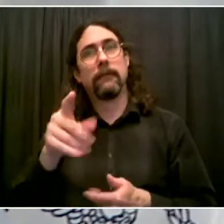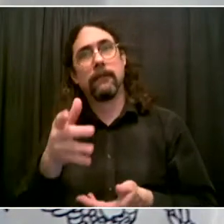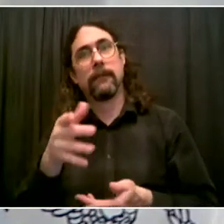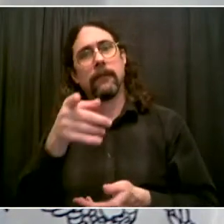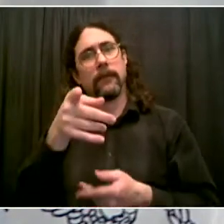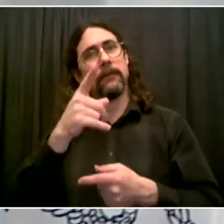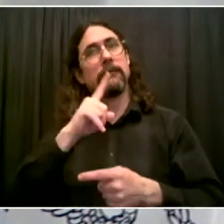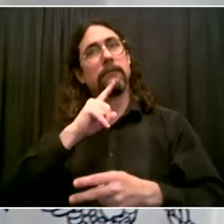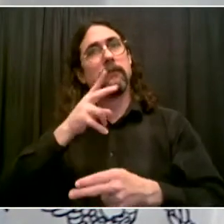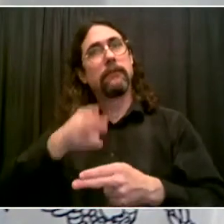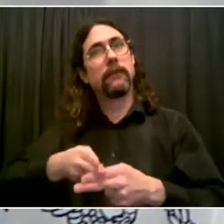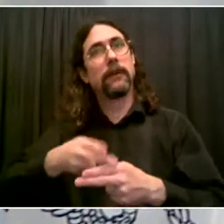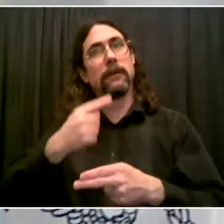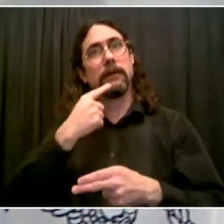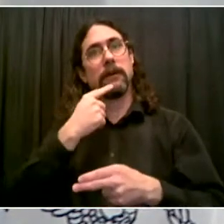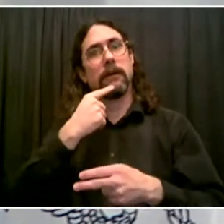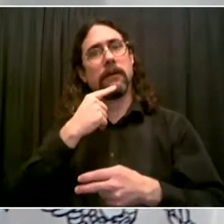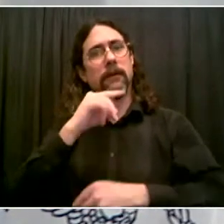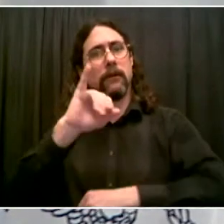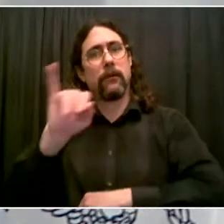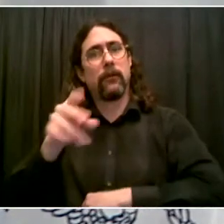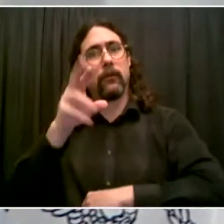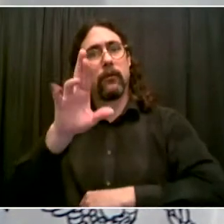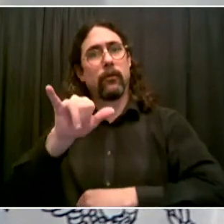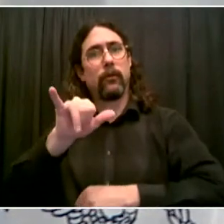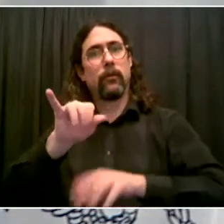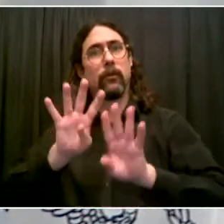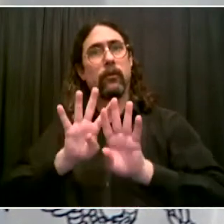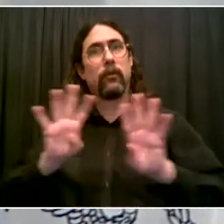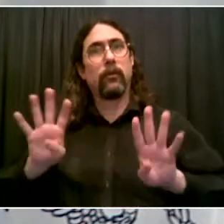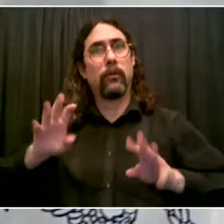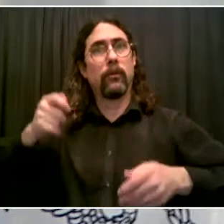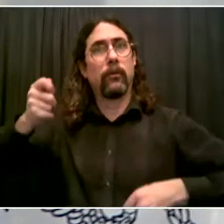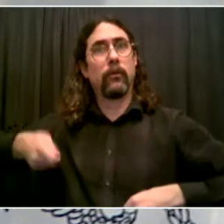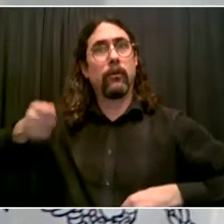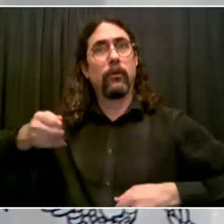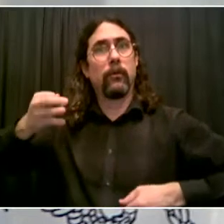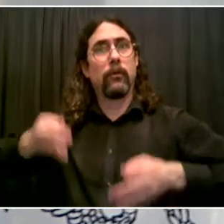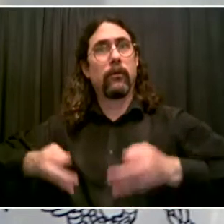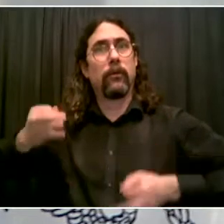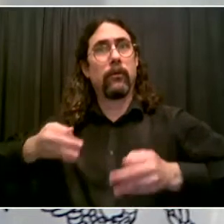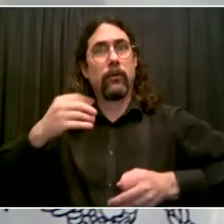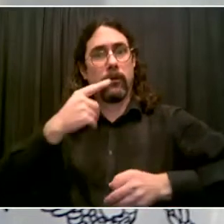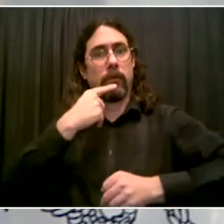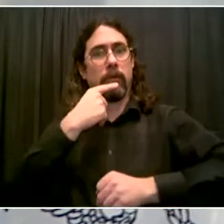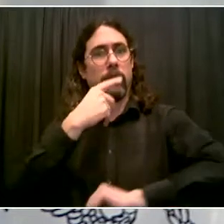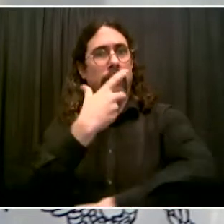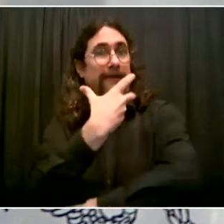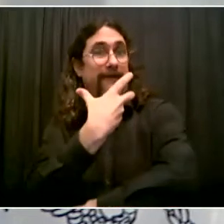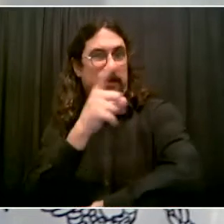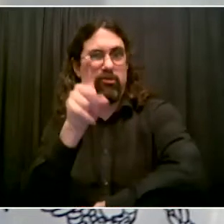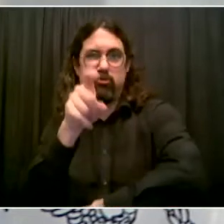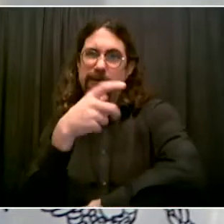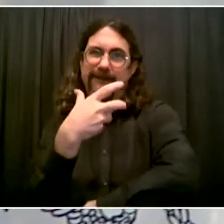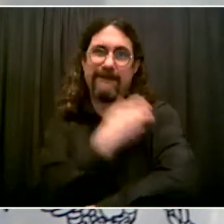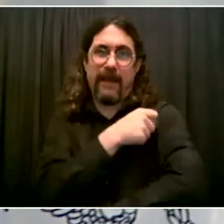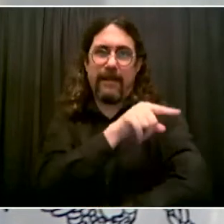VACCINATE JURORS , HOW COULD THAT WORK?